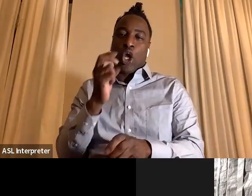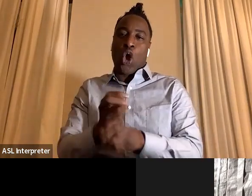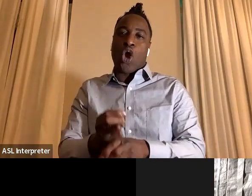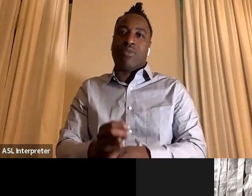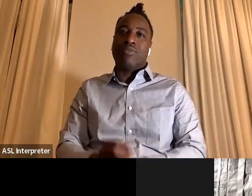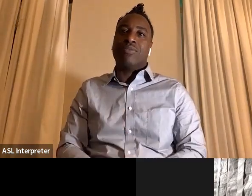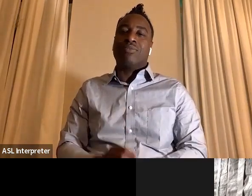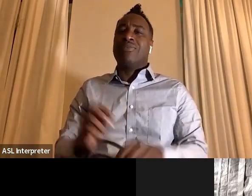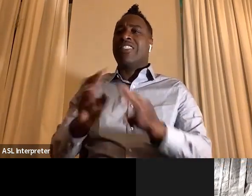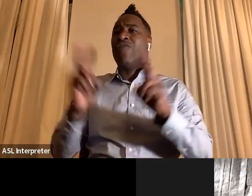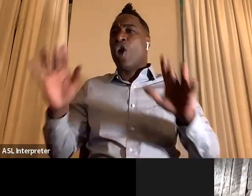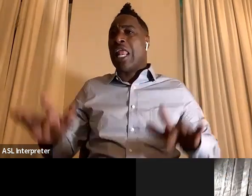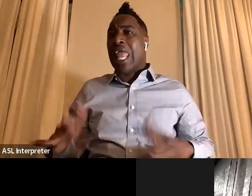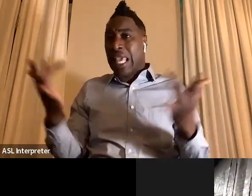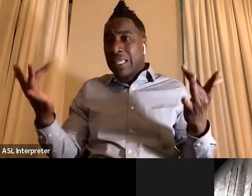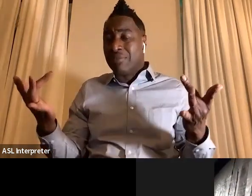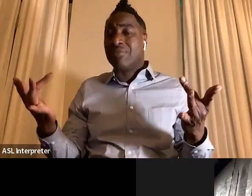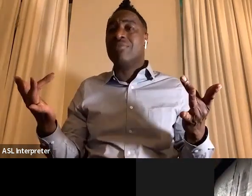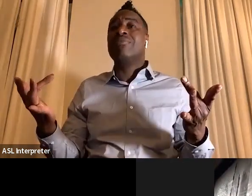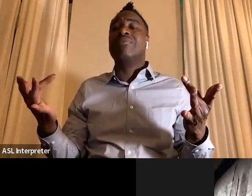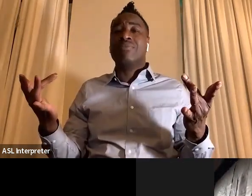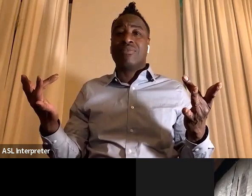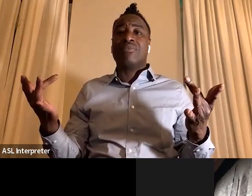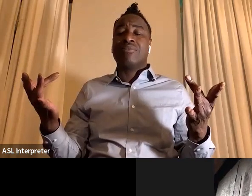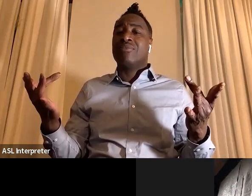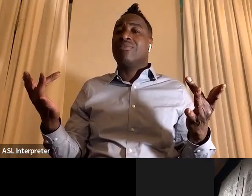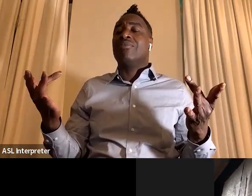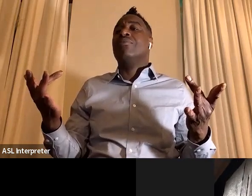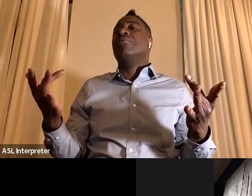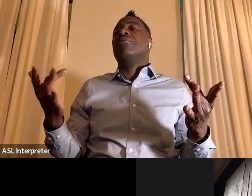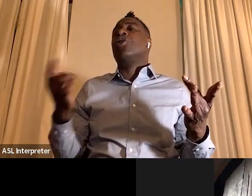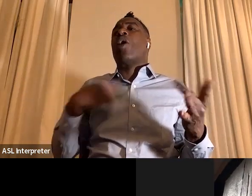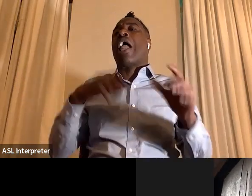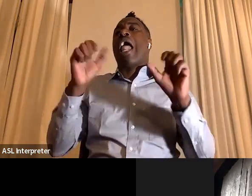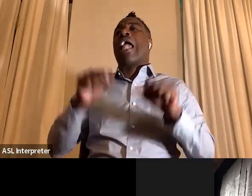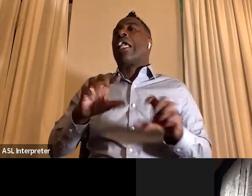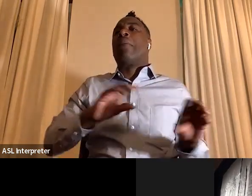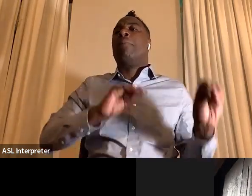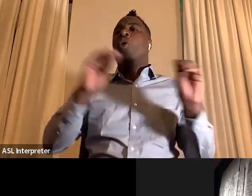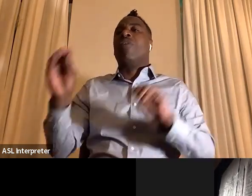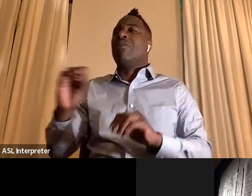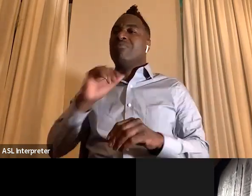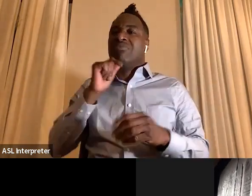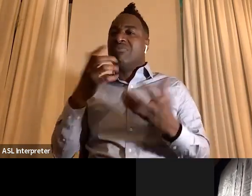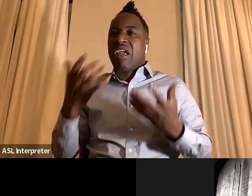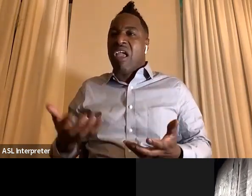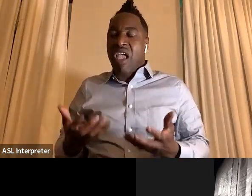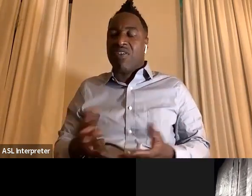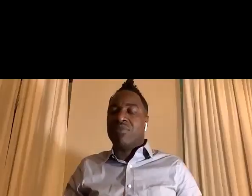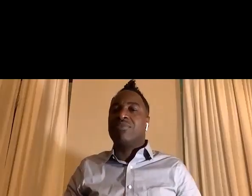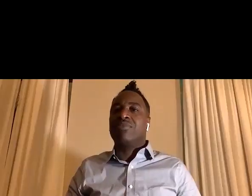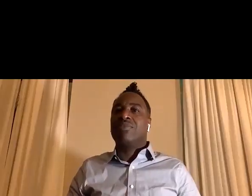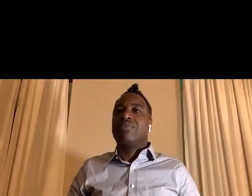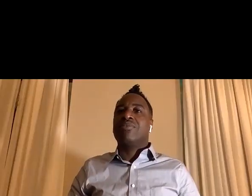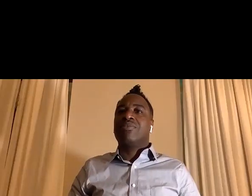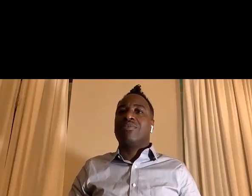So I can, like, disassemble it and move it around very easily. Yeah, those are some of the ideas